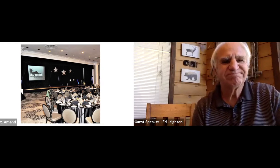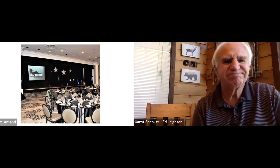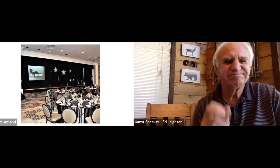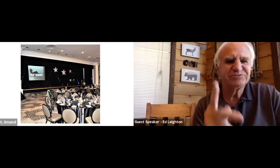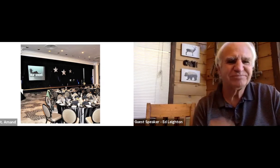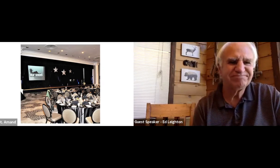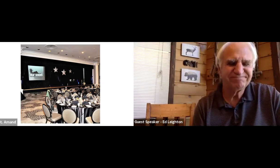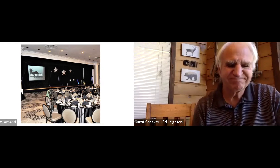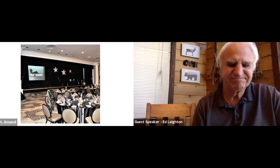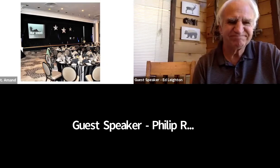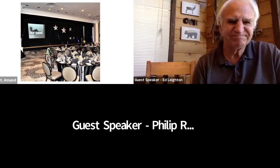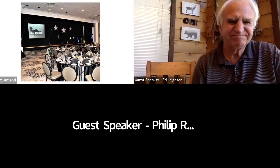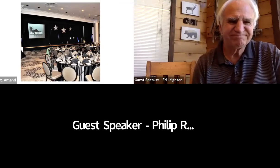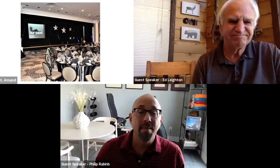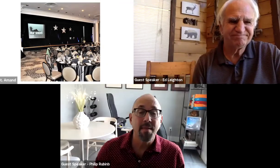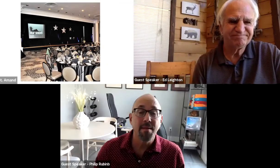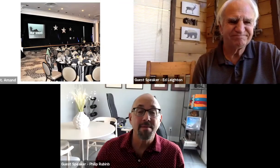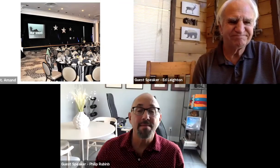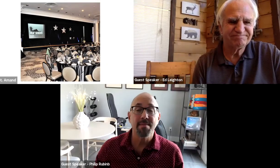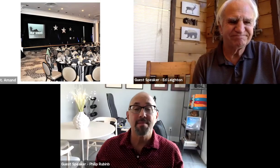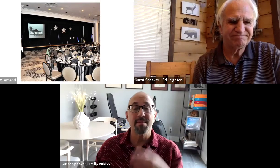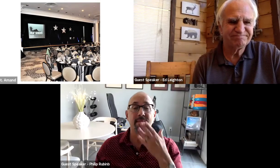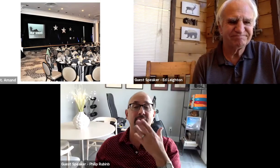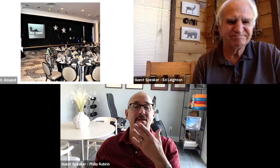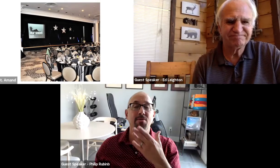and taking a look at our program today.